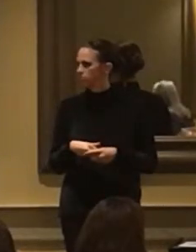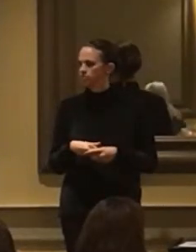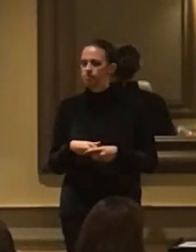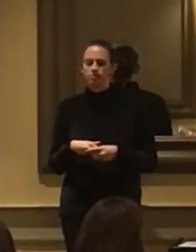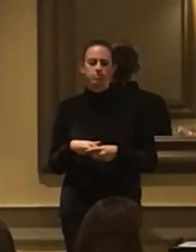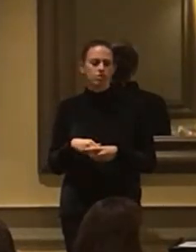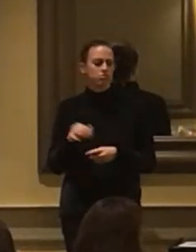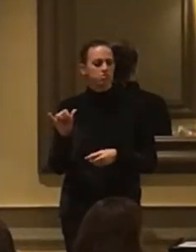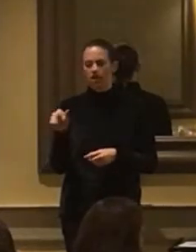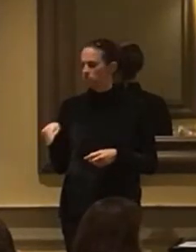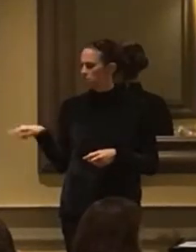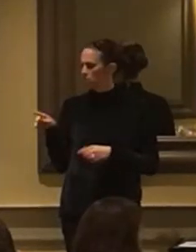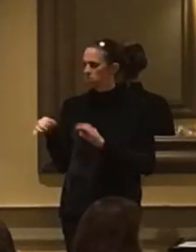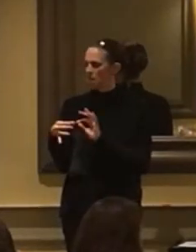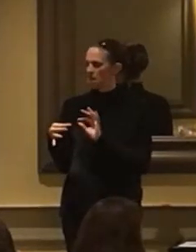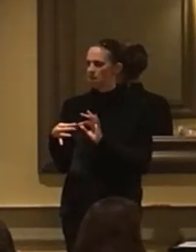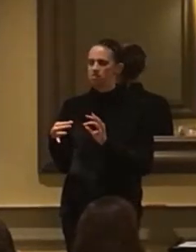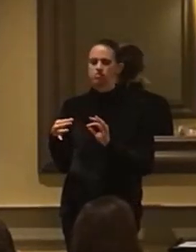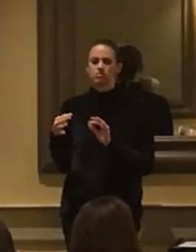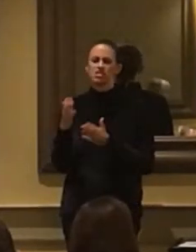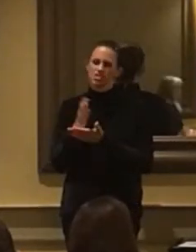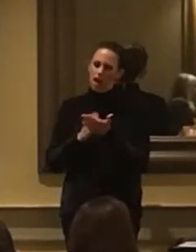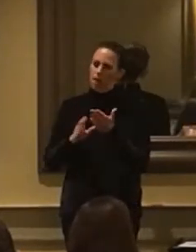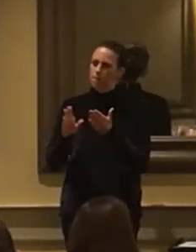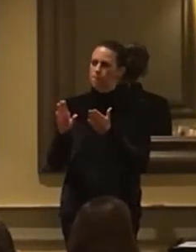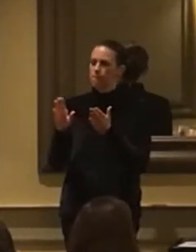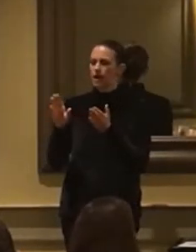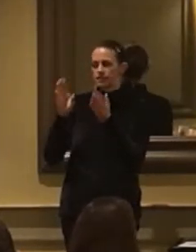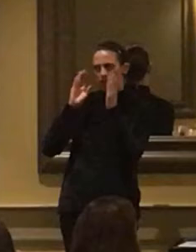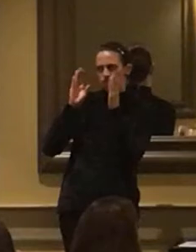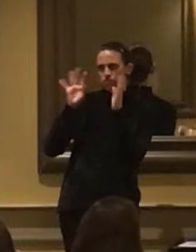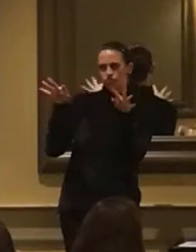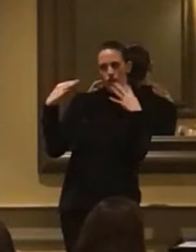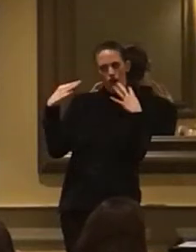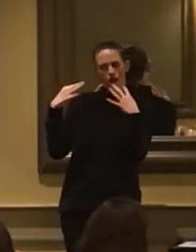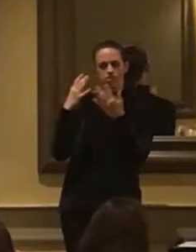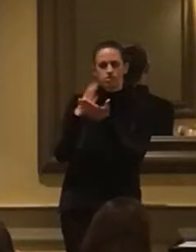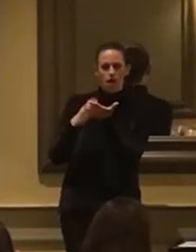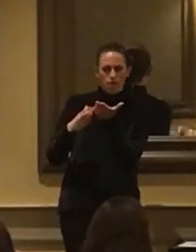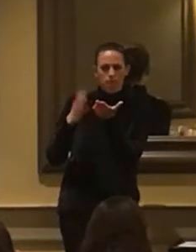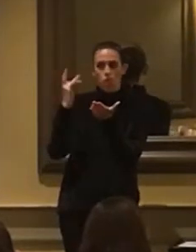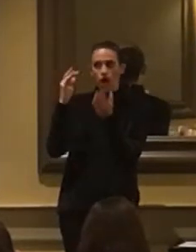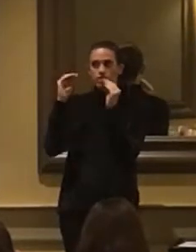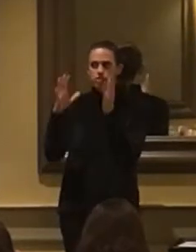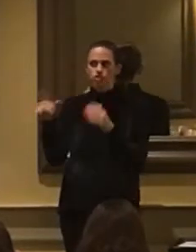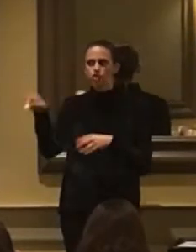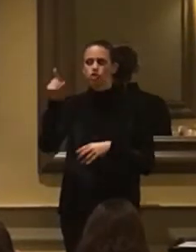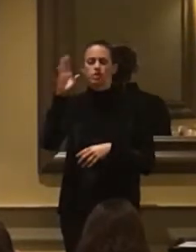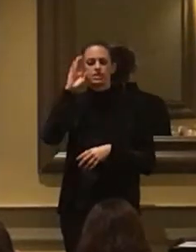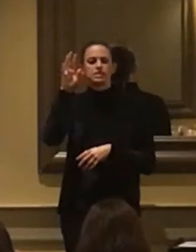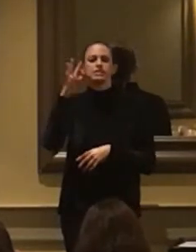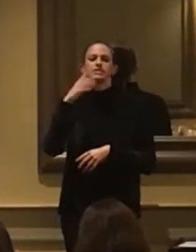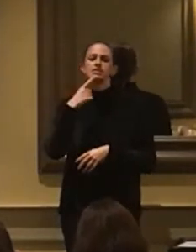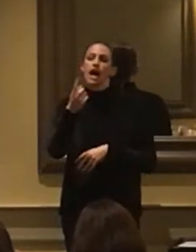the teacher would tell the kids like .